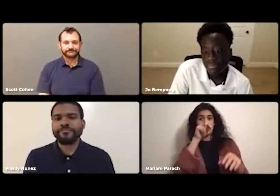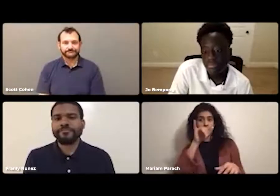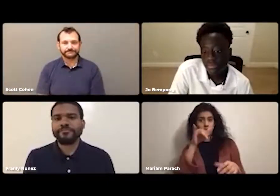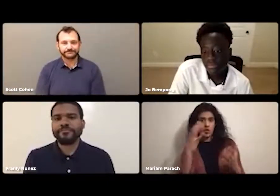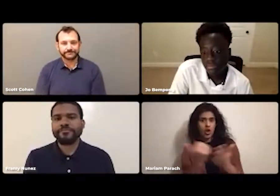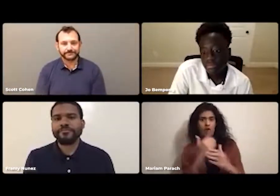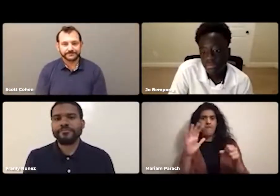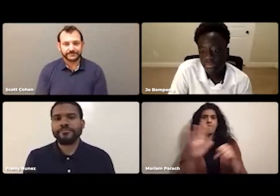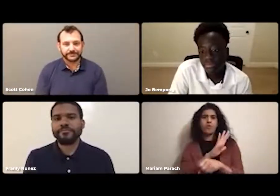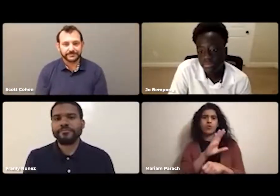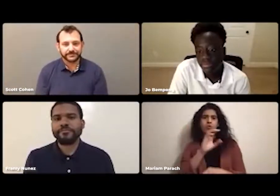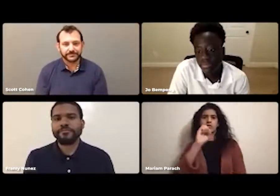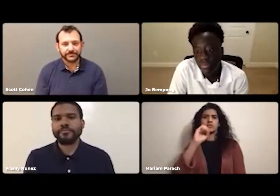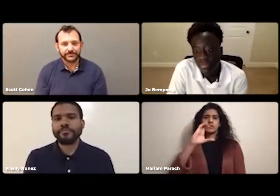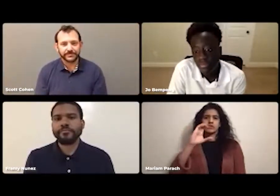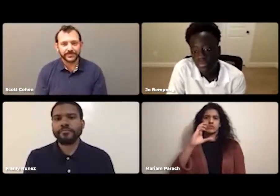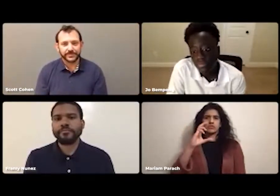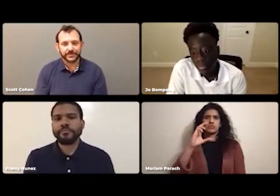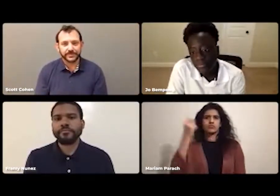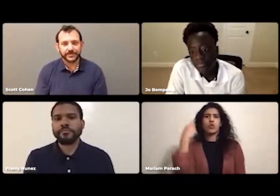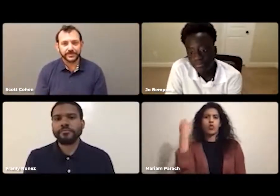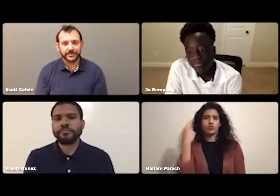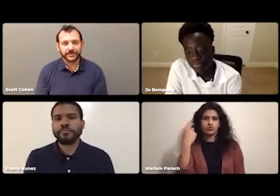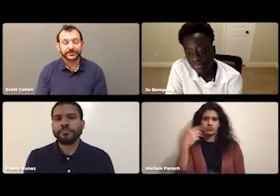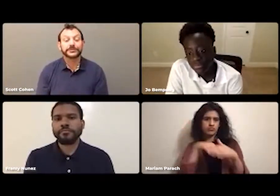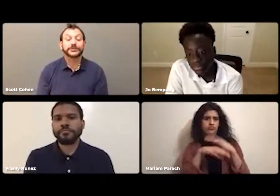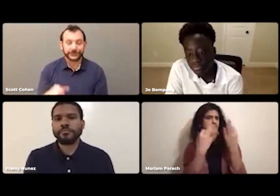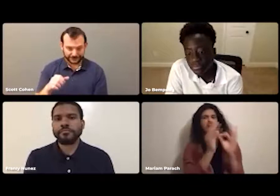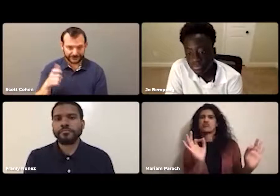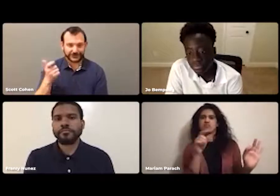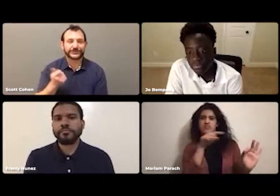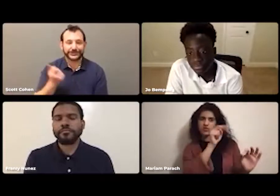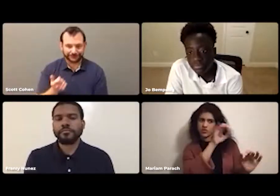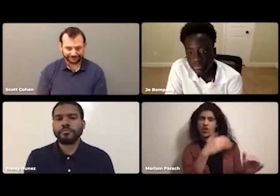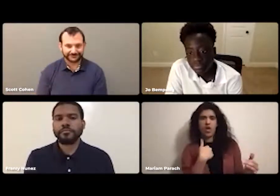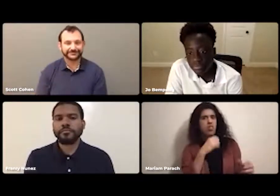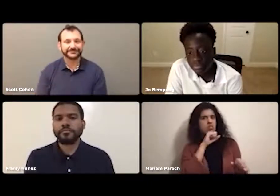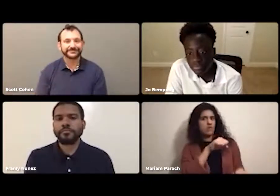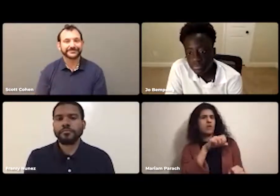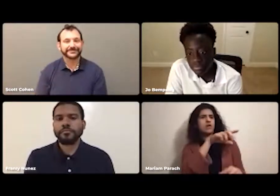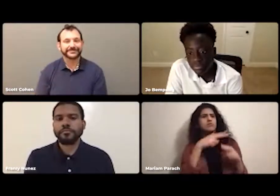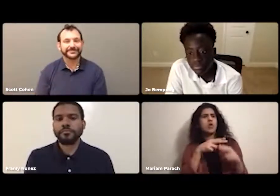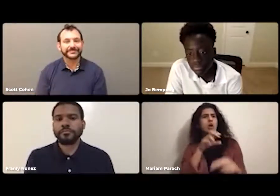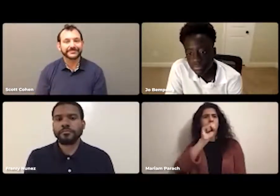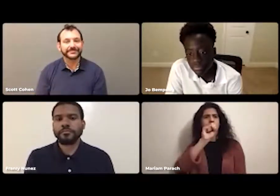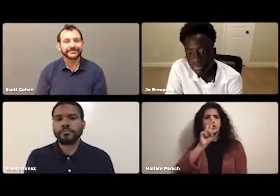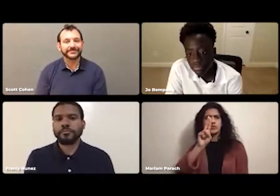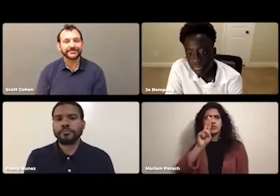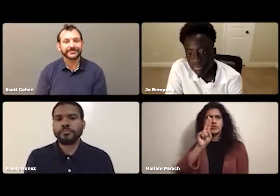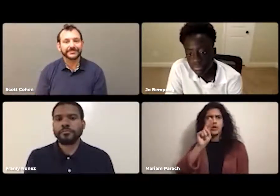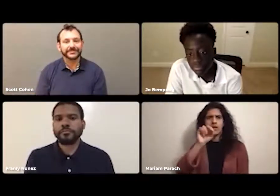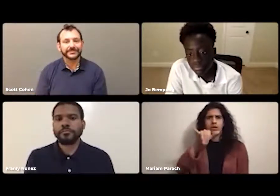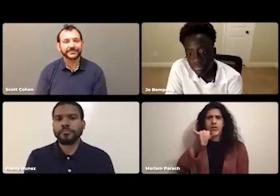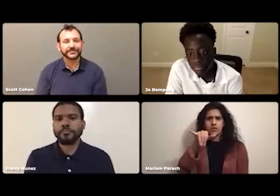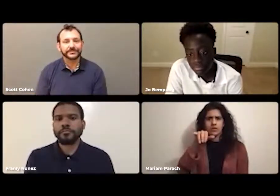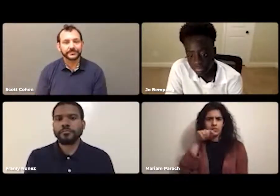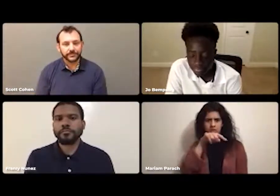But, in New York I had a full ride, a full scholarship to SUNY.